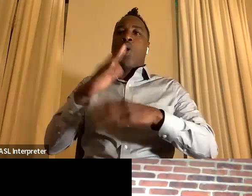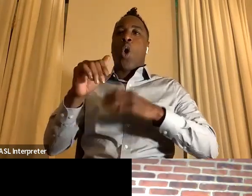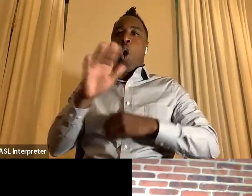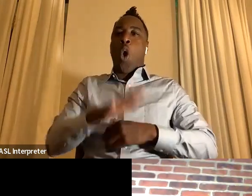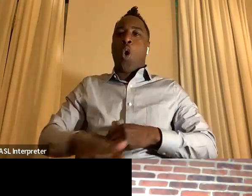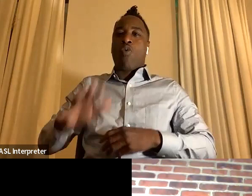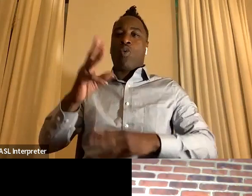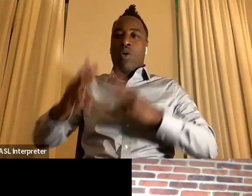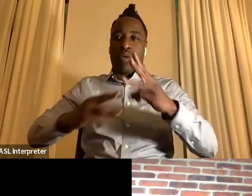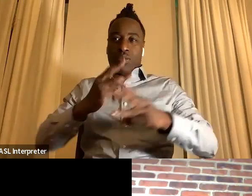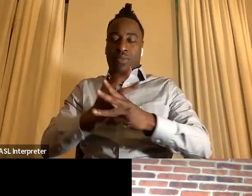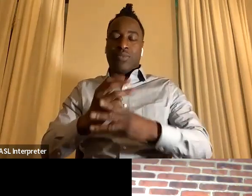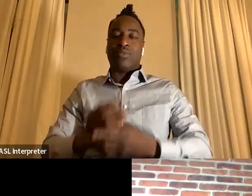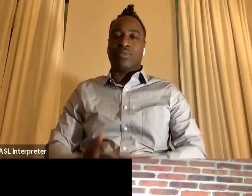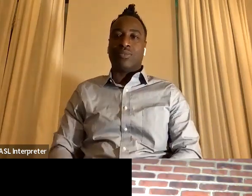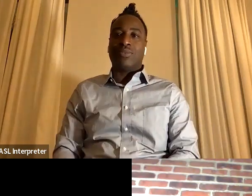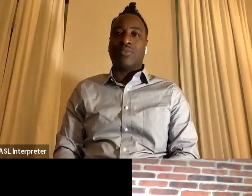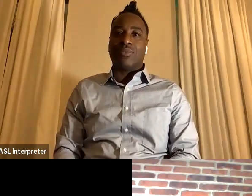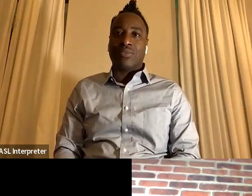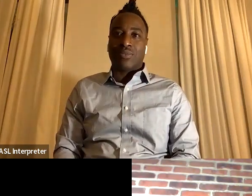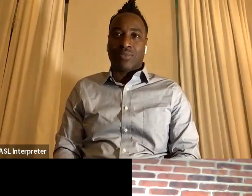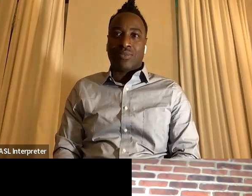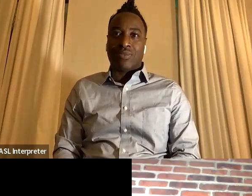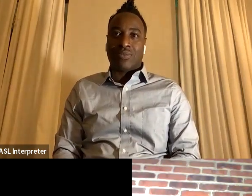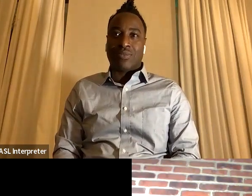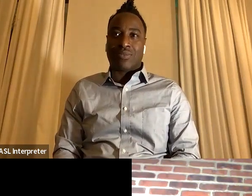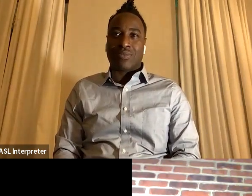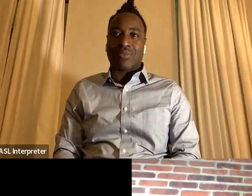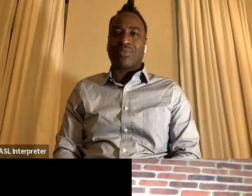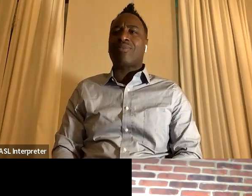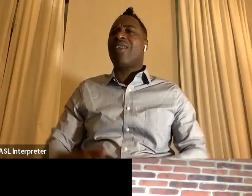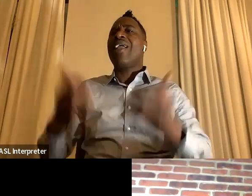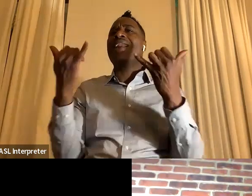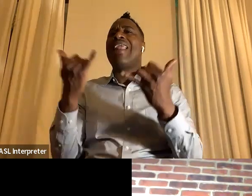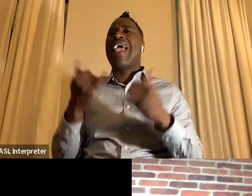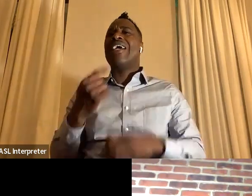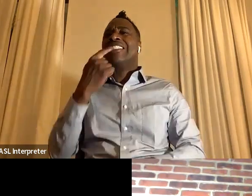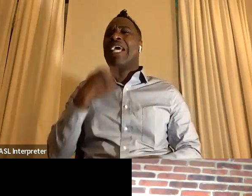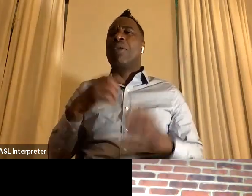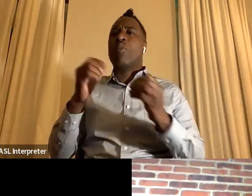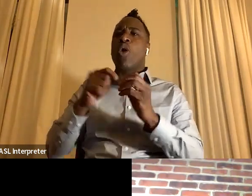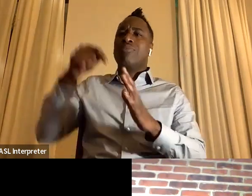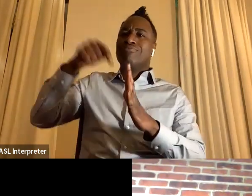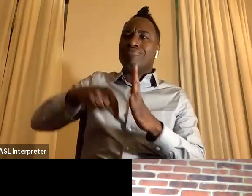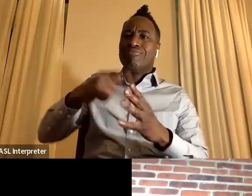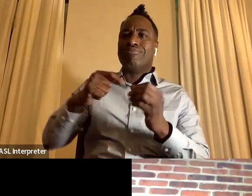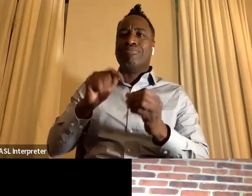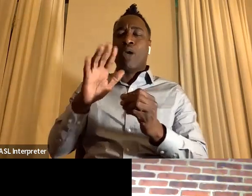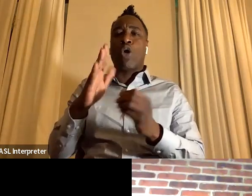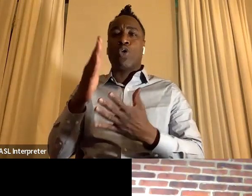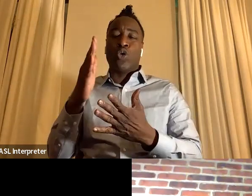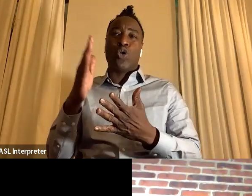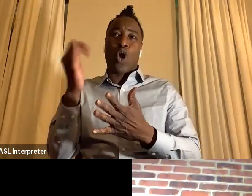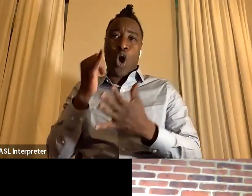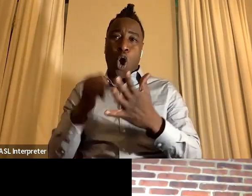All right. I now love for you guys to tell us a little bit more about your pieces in the exhibition and how they came to be